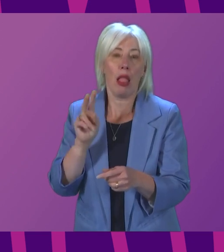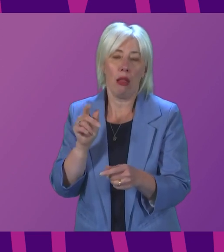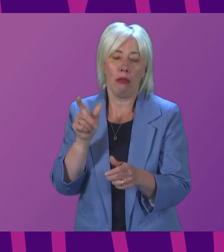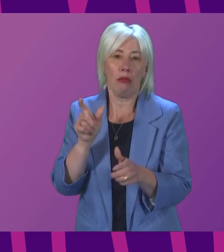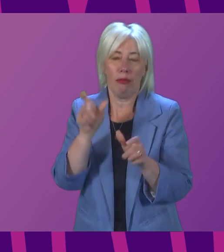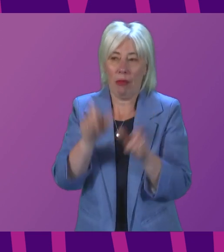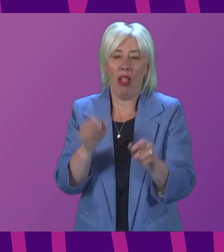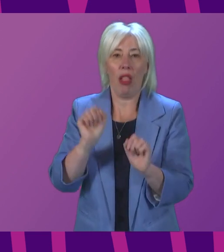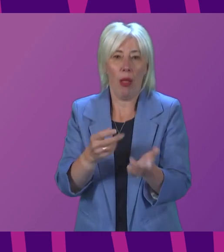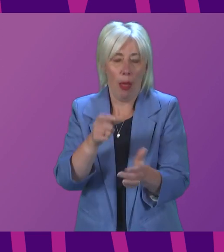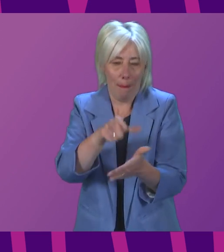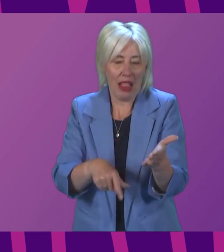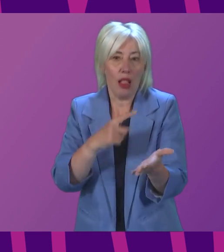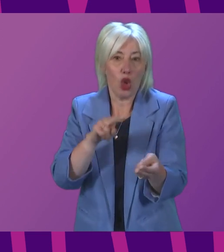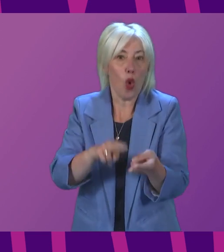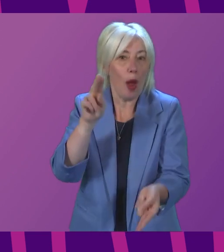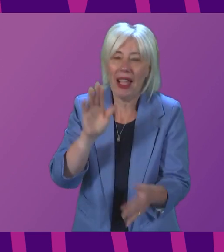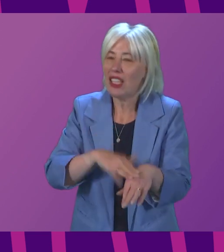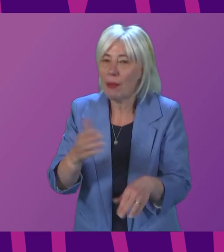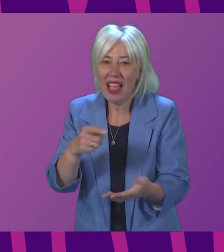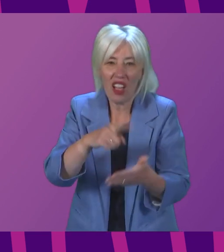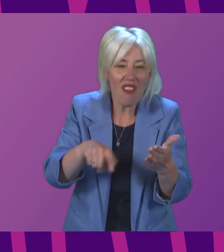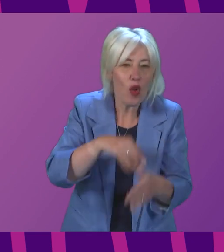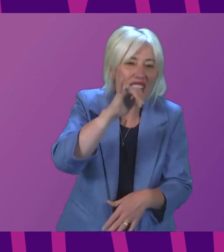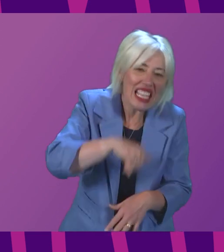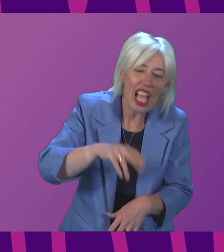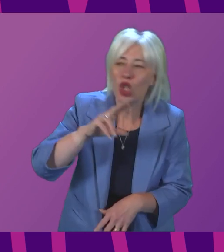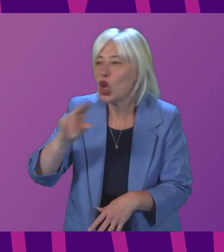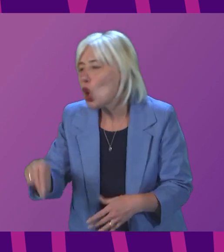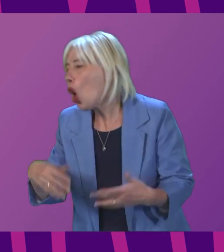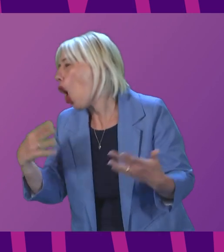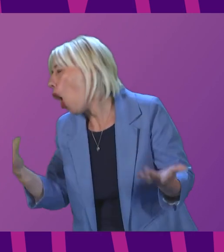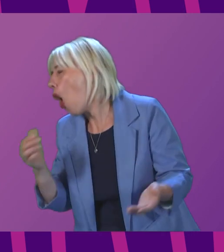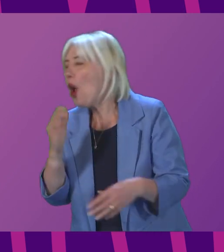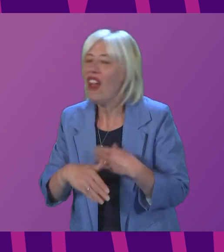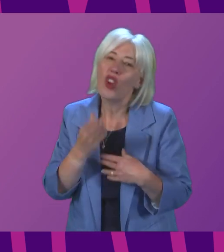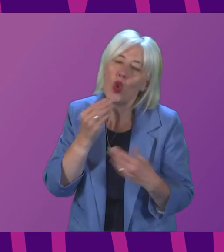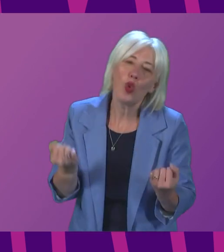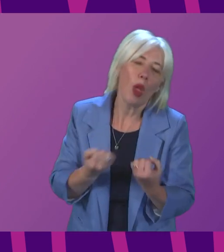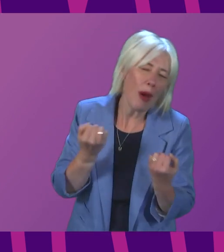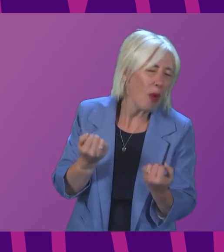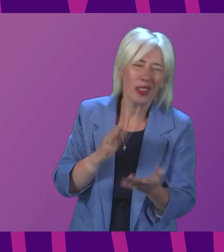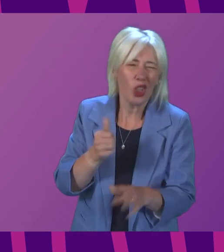It is simply not good enough for the Scottish Government to point at the Tories and say that they could have acted but not to use its own powers.